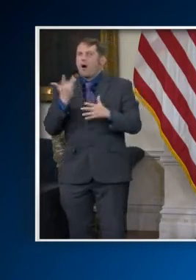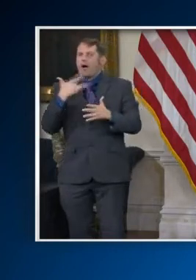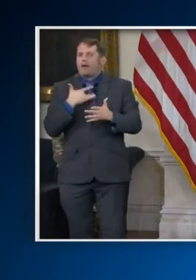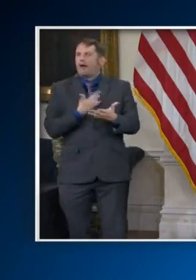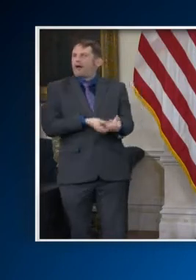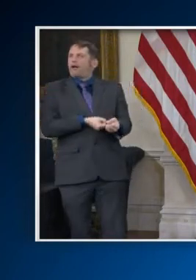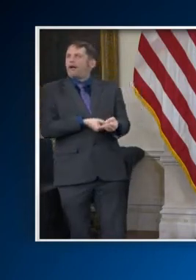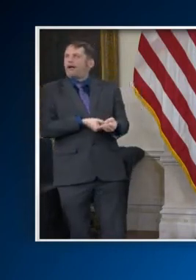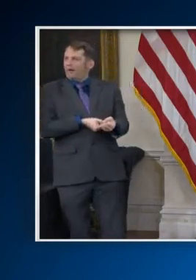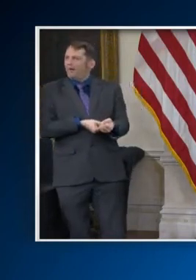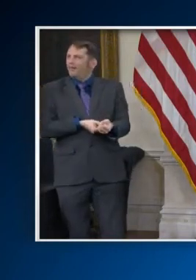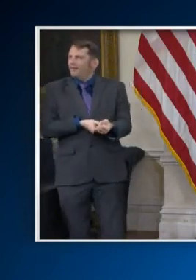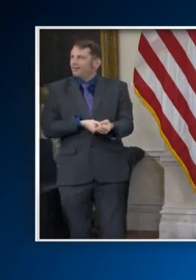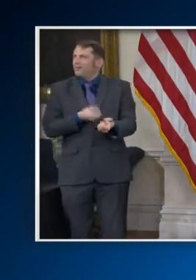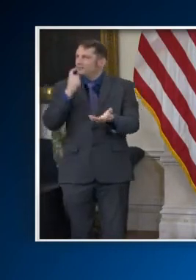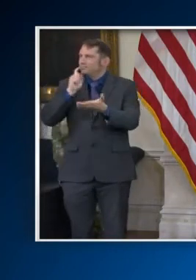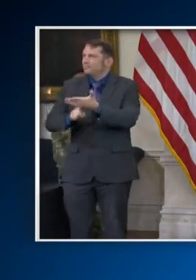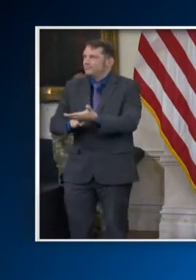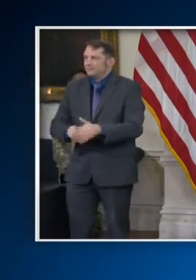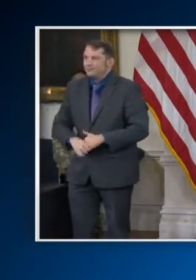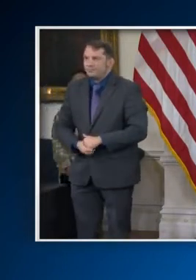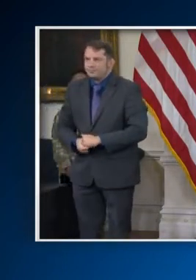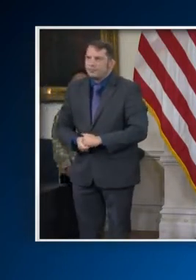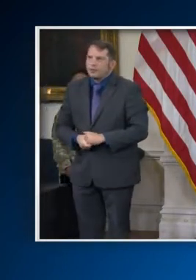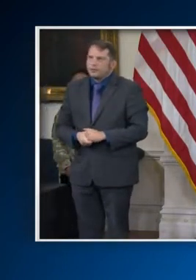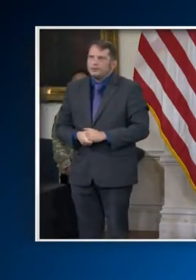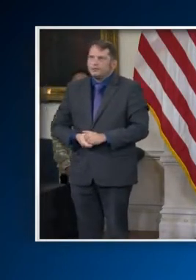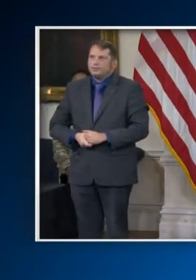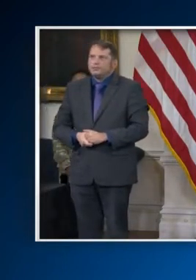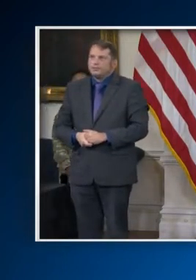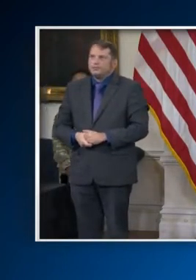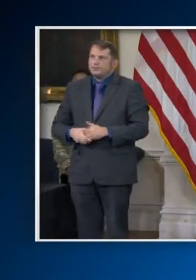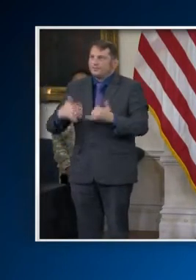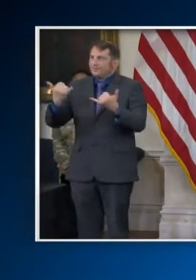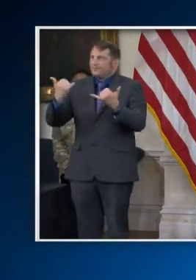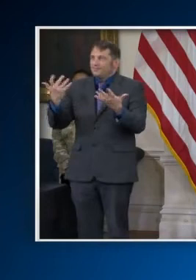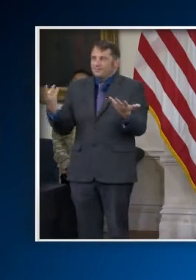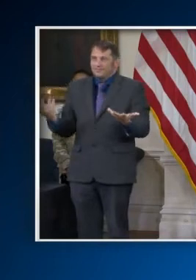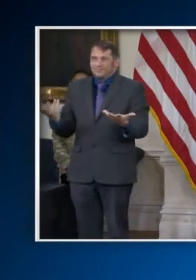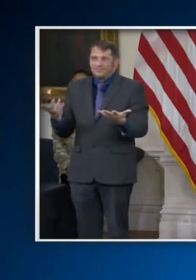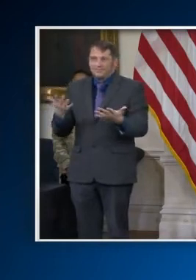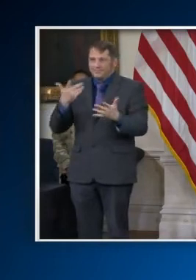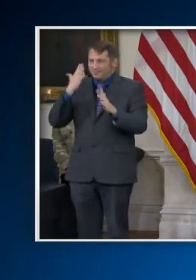VACCINE WHEN THEY HEAR ABOUT THE EXPERIENCE DIRECTLY FROM SOMEONE THEY KNOW AND TRUST.